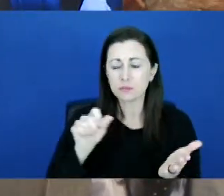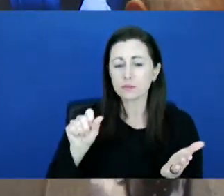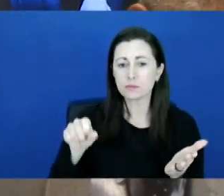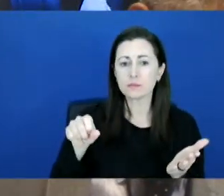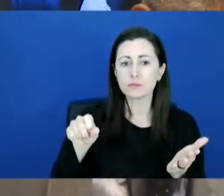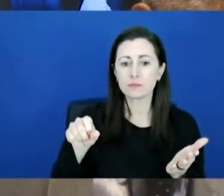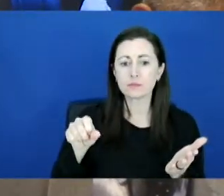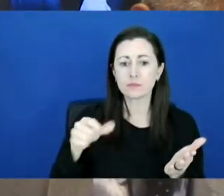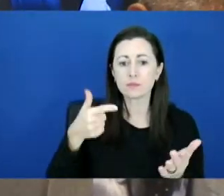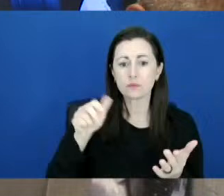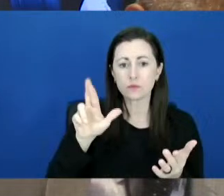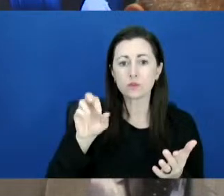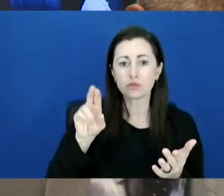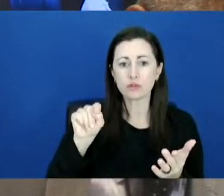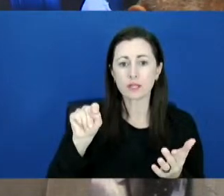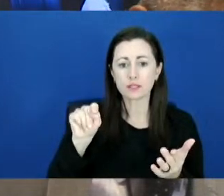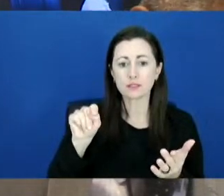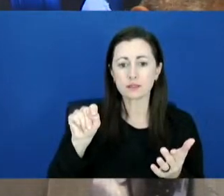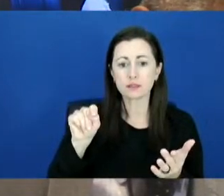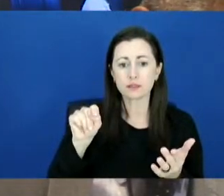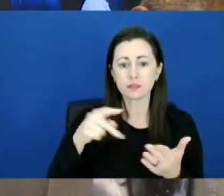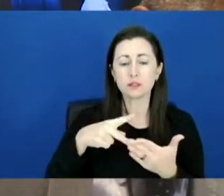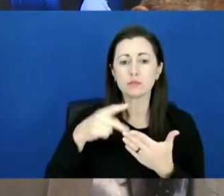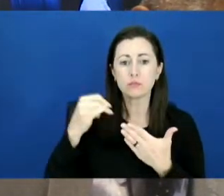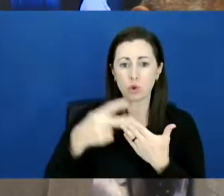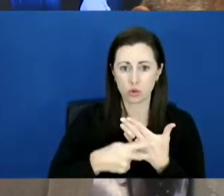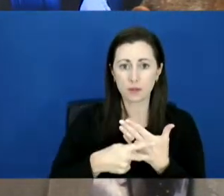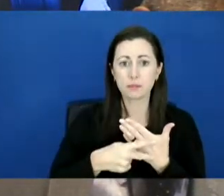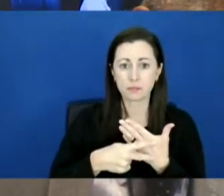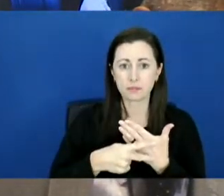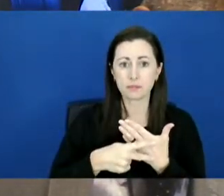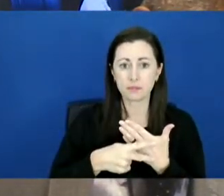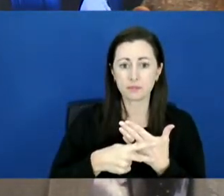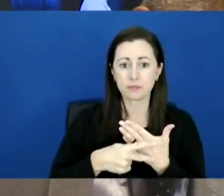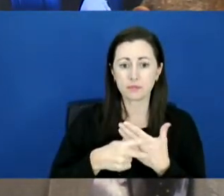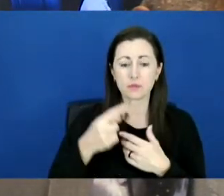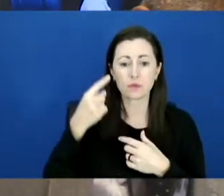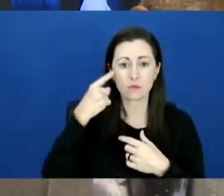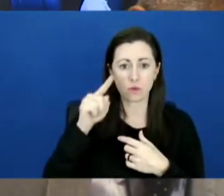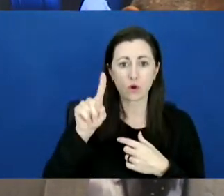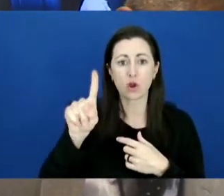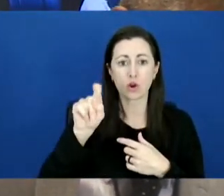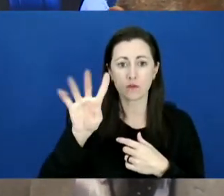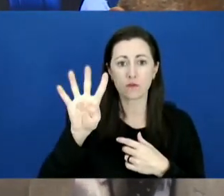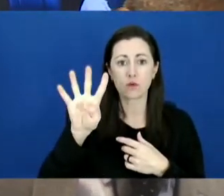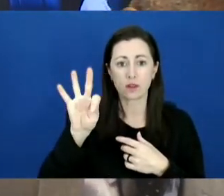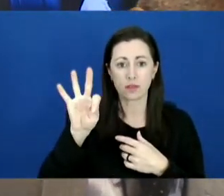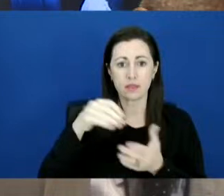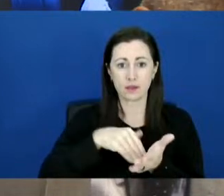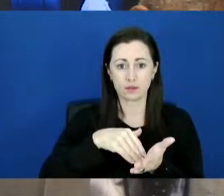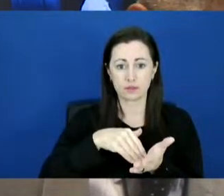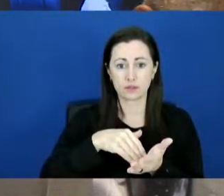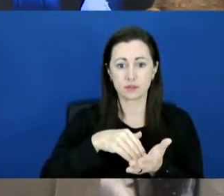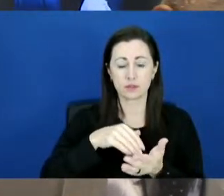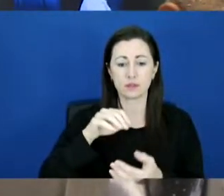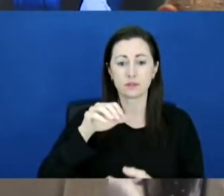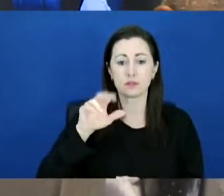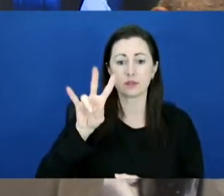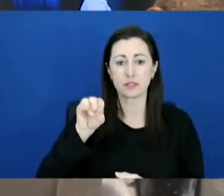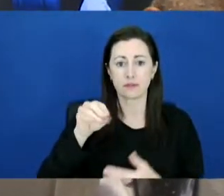COMMISSIONER LEAKE. DOES THIS HAVE SOMETHING TO DO WITH THE SHERIFF. YES, THIS IS A